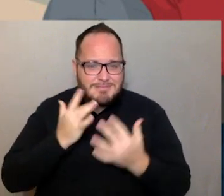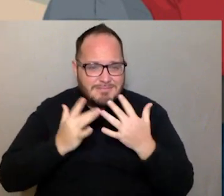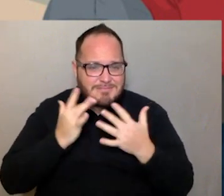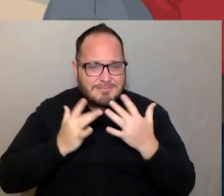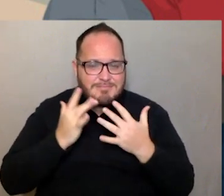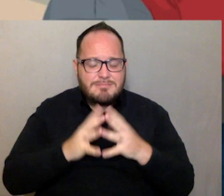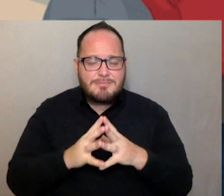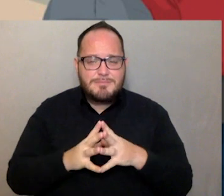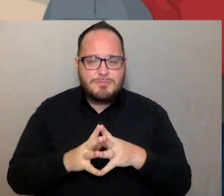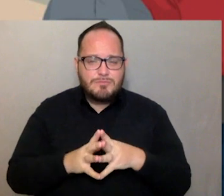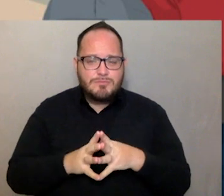THANKFULLY I'VE -- I HEARD